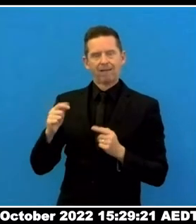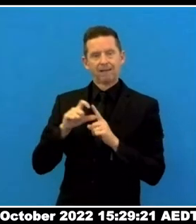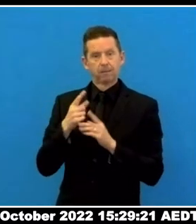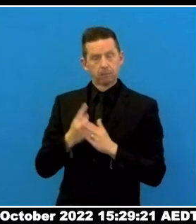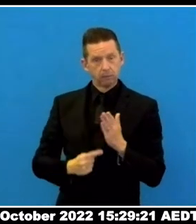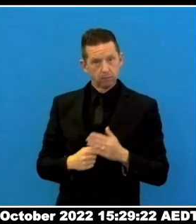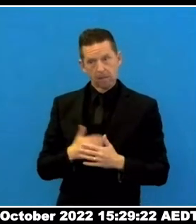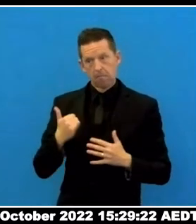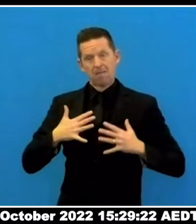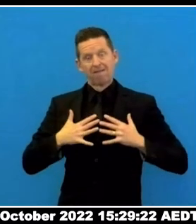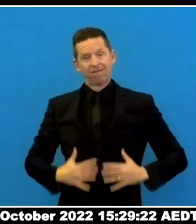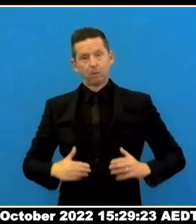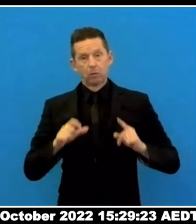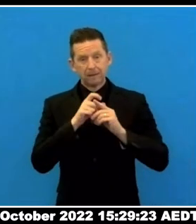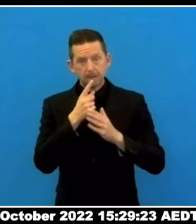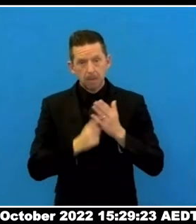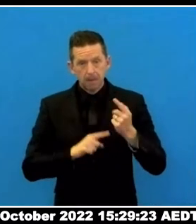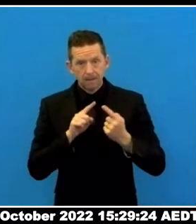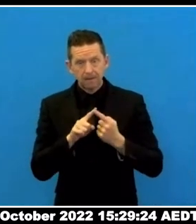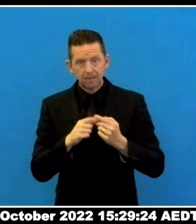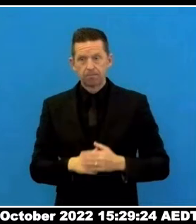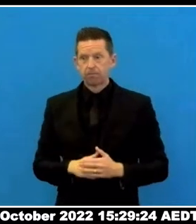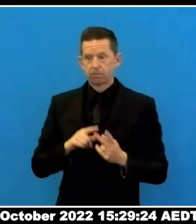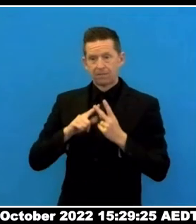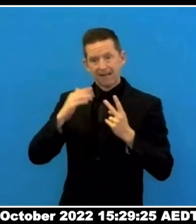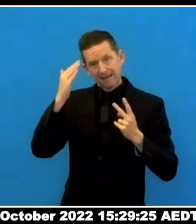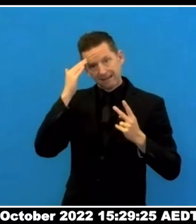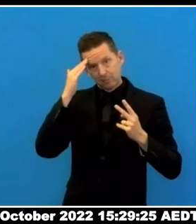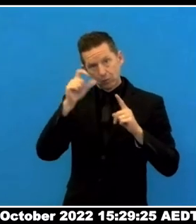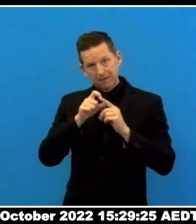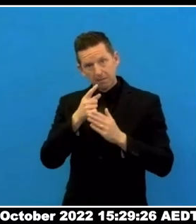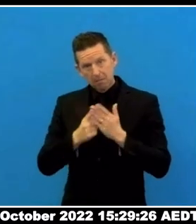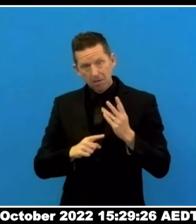It might be physical disability, intellectual disability